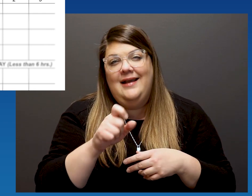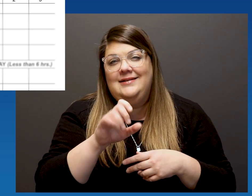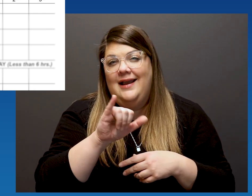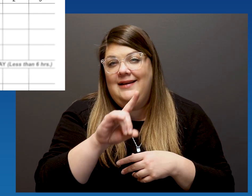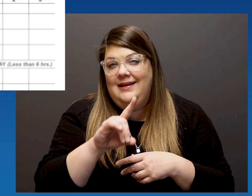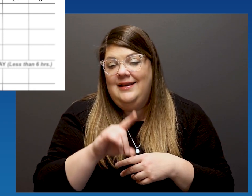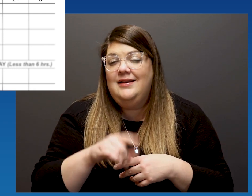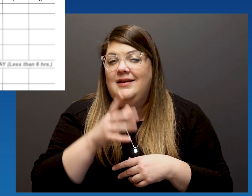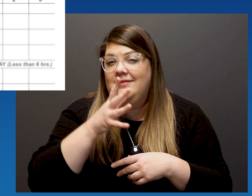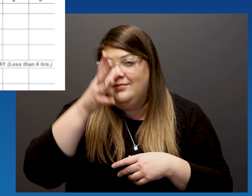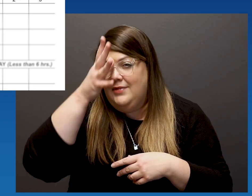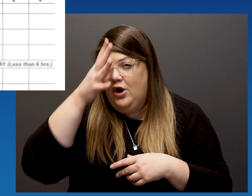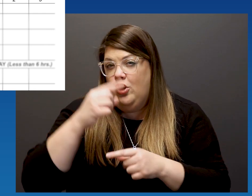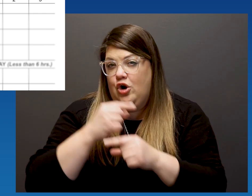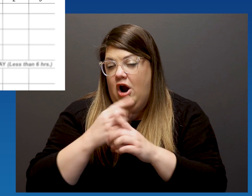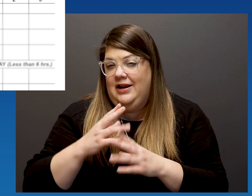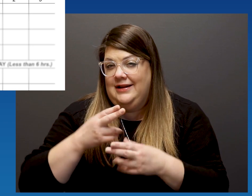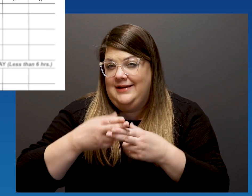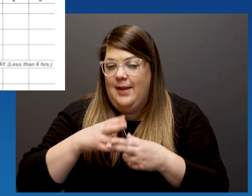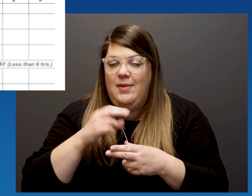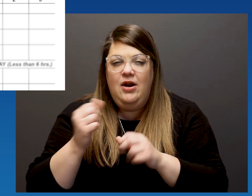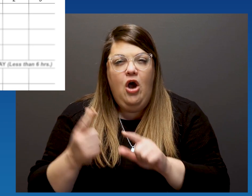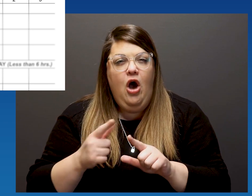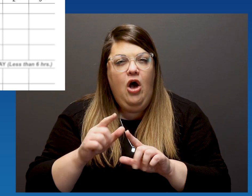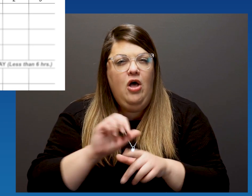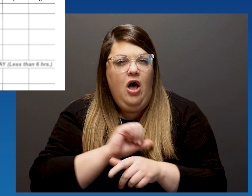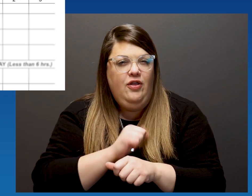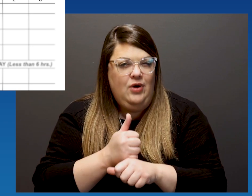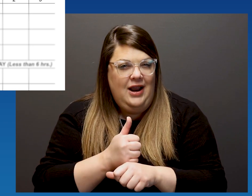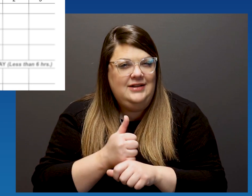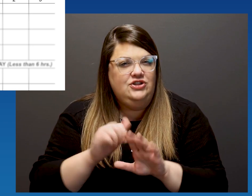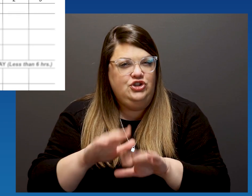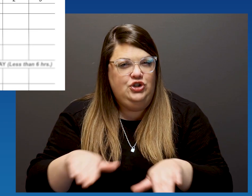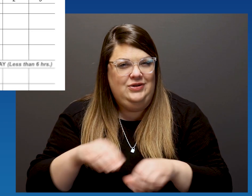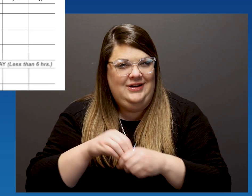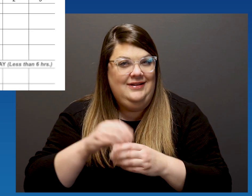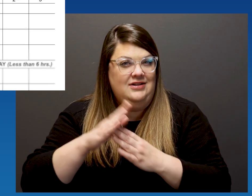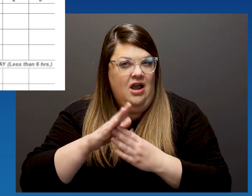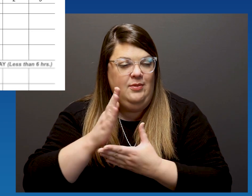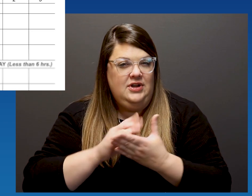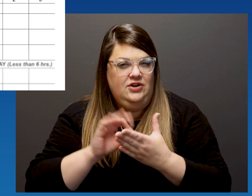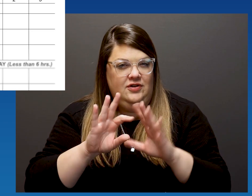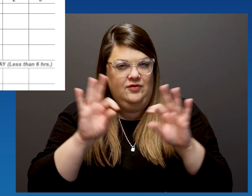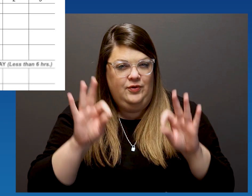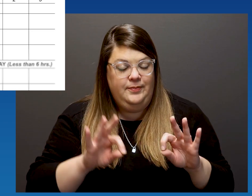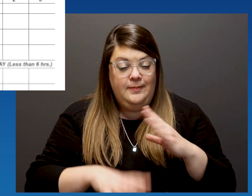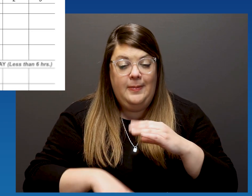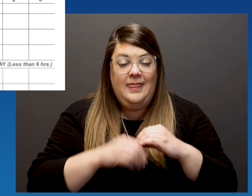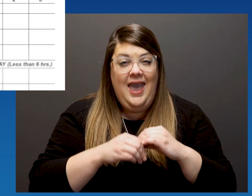and all authorized children in the top section of the form. Add the daily childcare charges